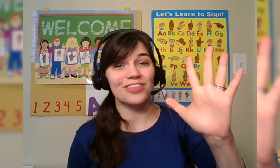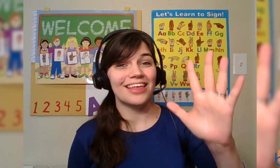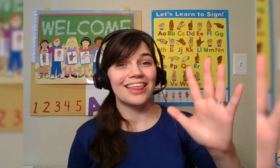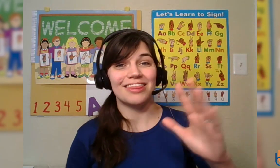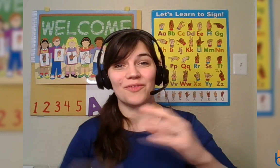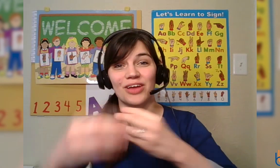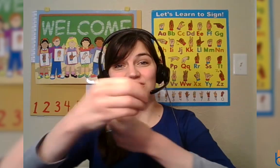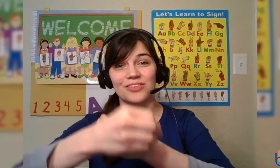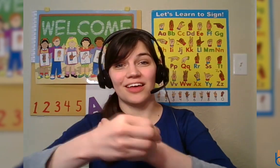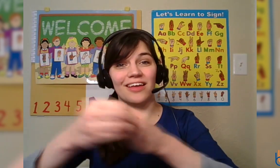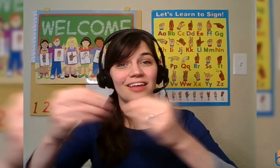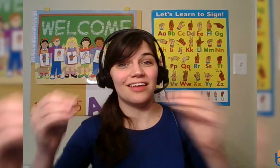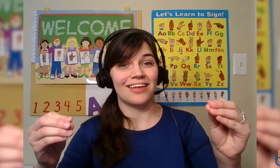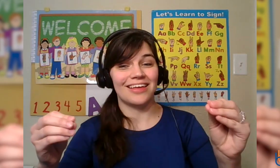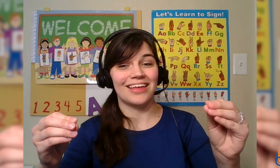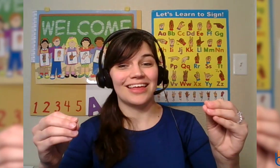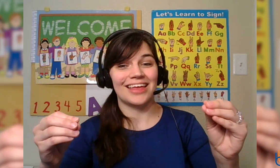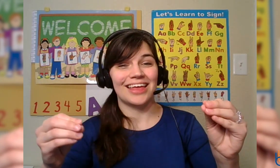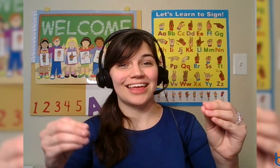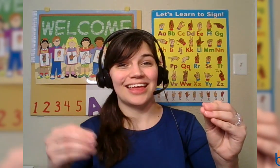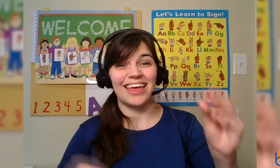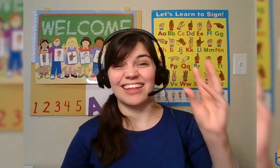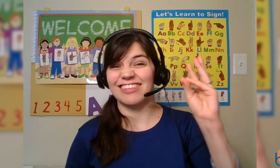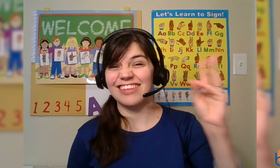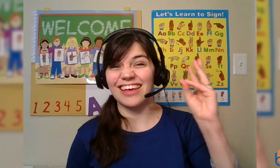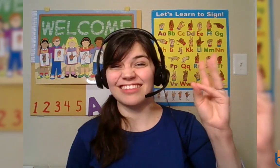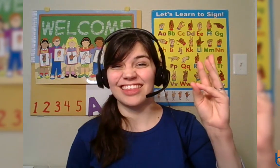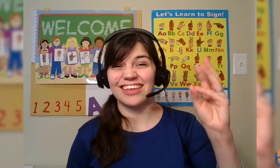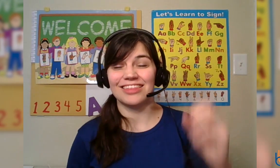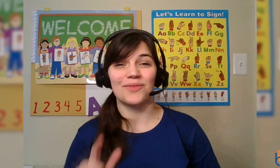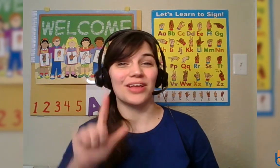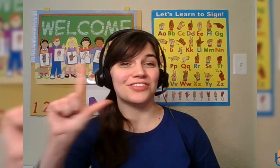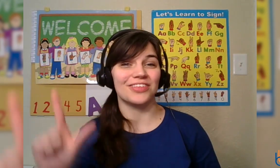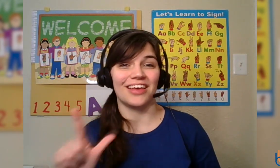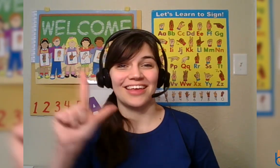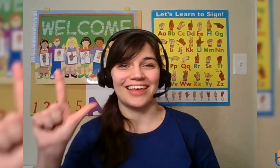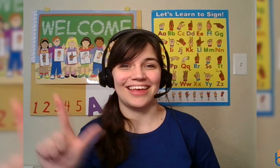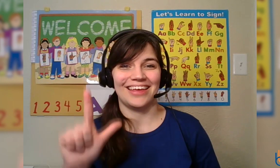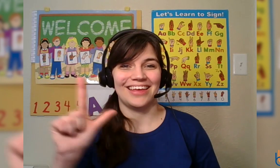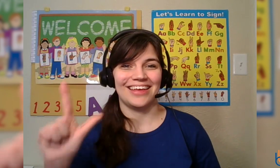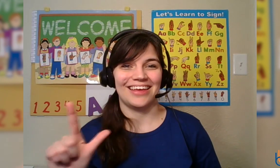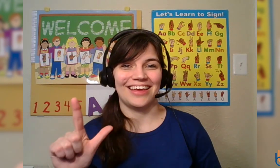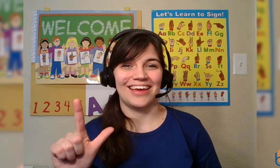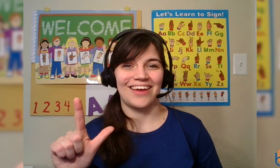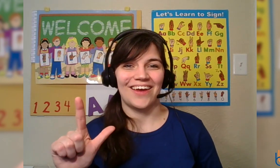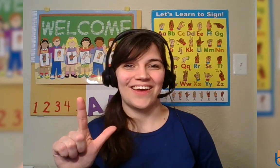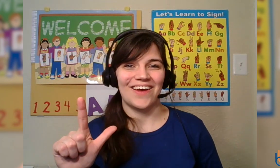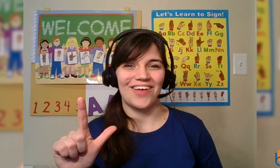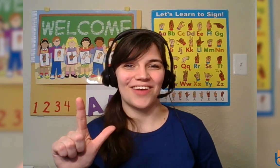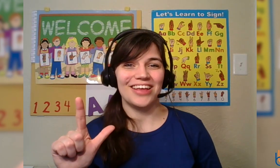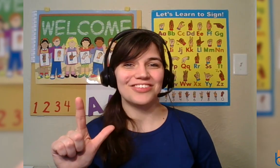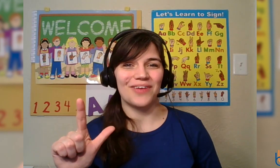they went to the *sign*. And sixth they went to the *sign*. Alright, do